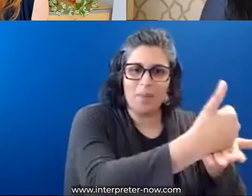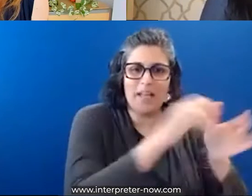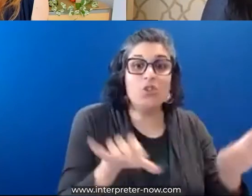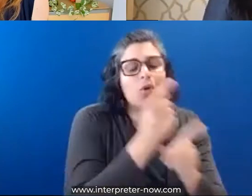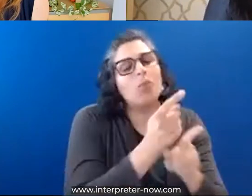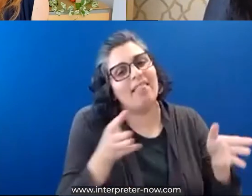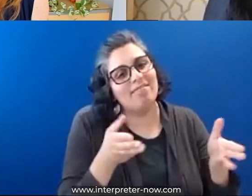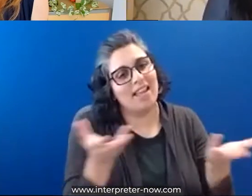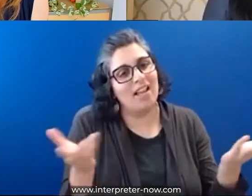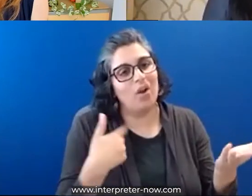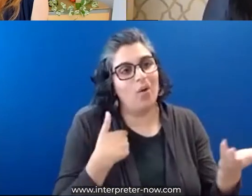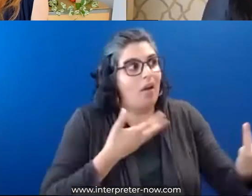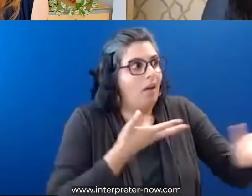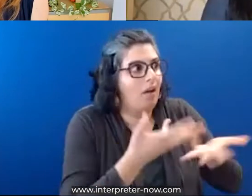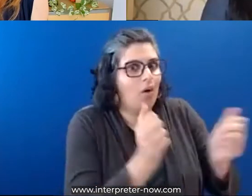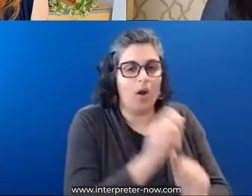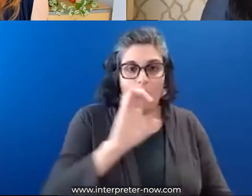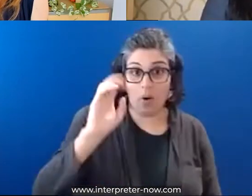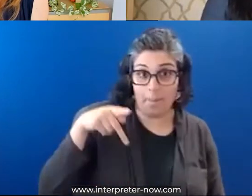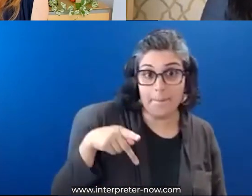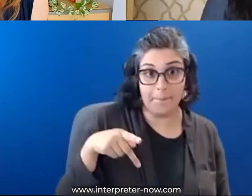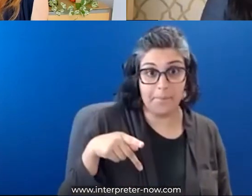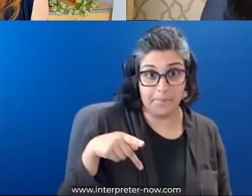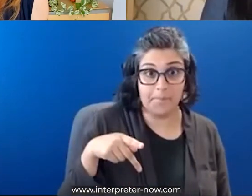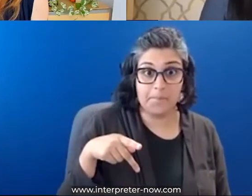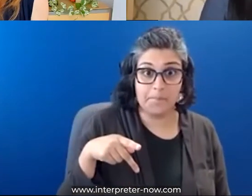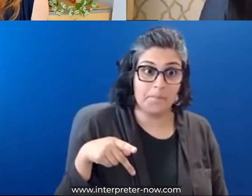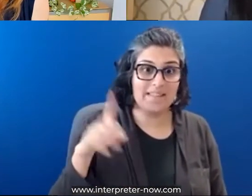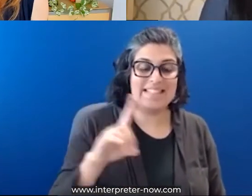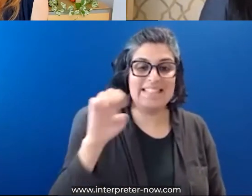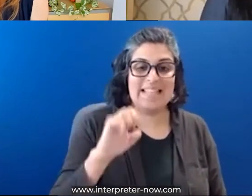We work a lot with corporations on DEI work.